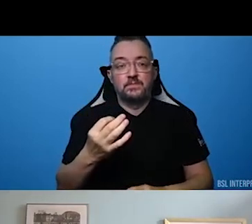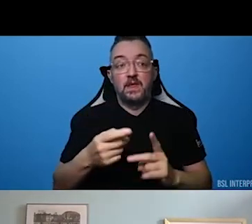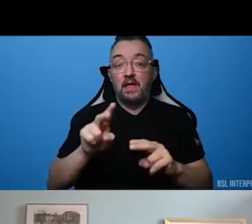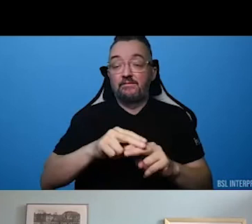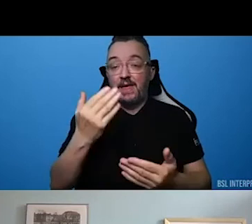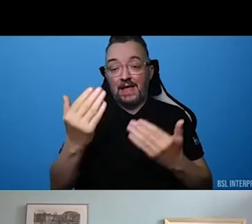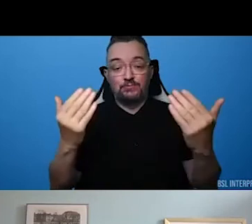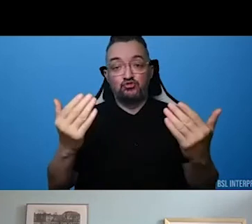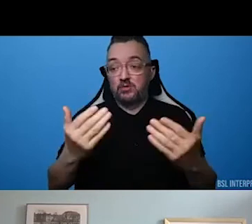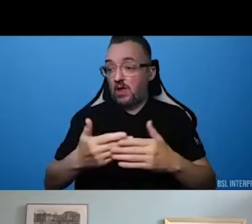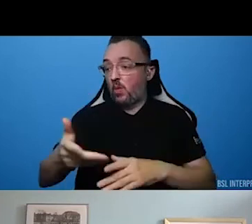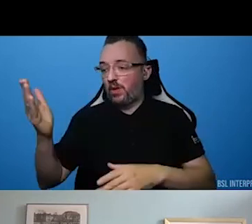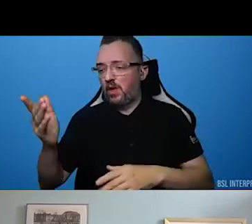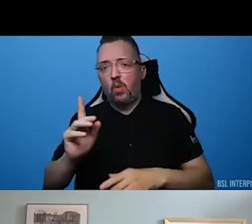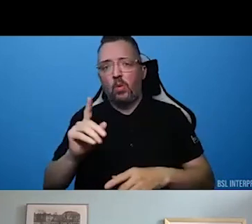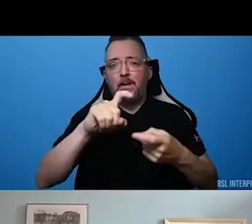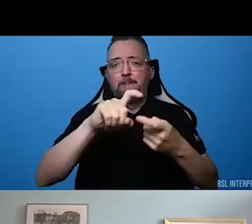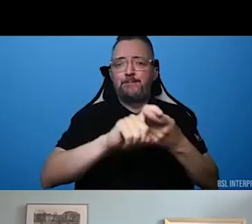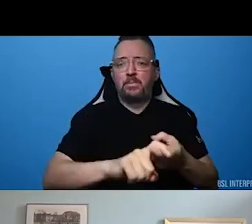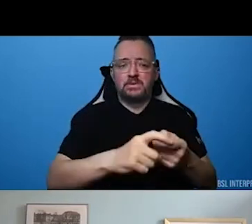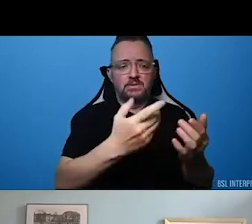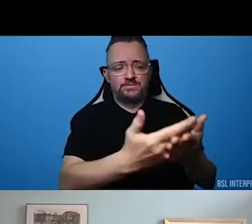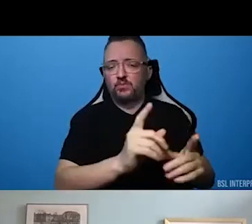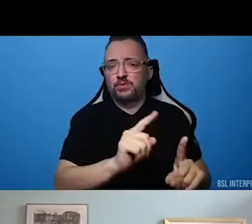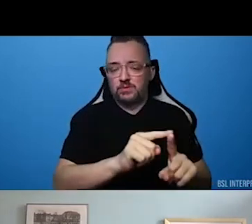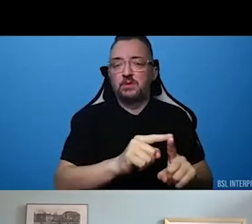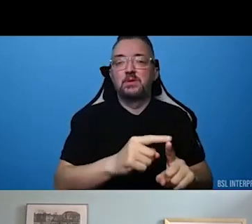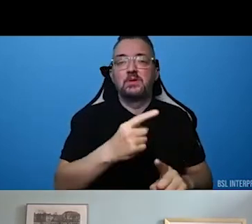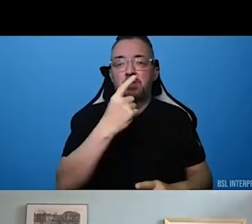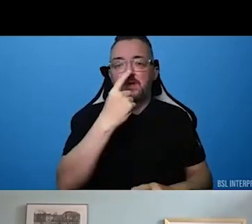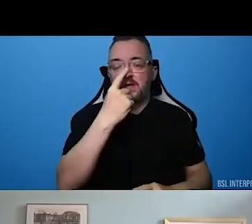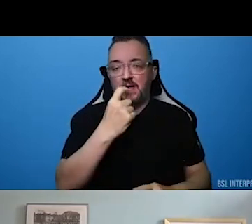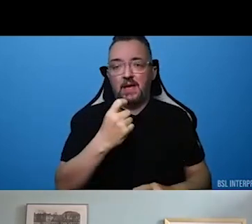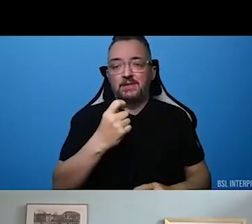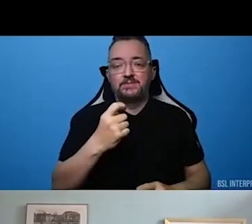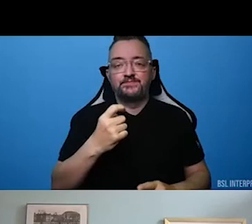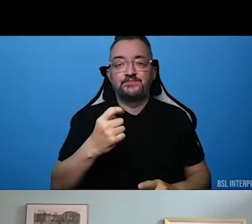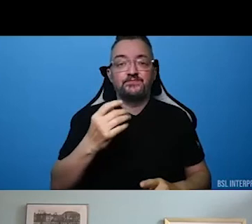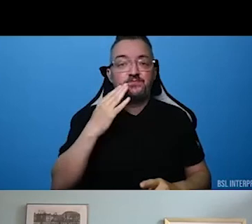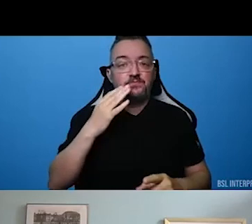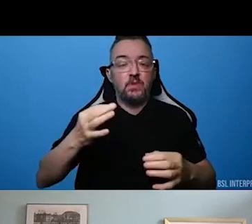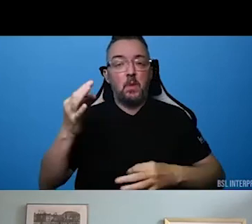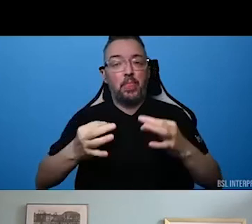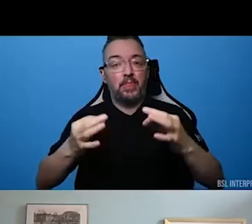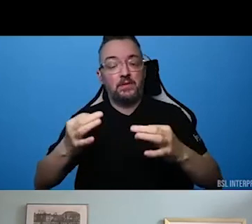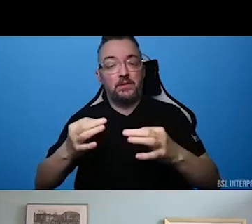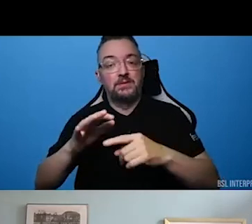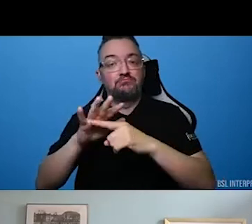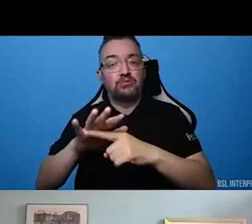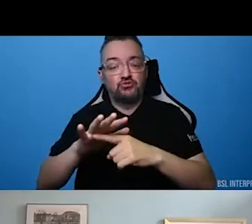in the actual kind of permanent record and there can be a kind of a backsliding as soon as the political pressure eases off a little bit,